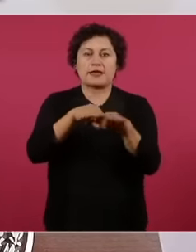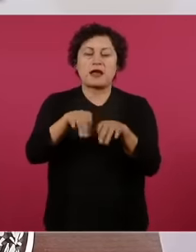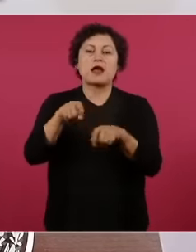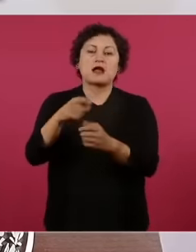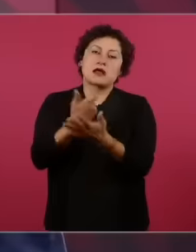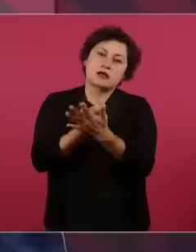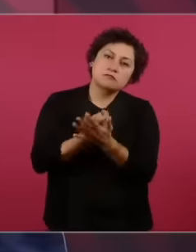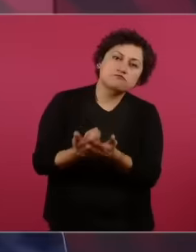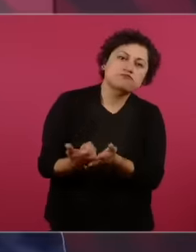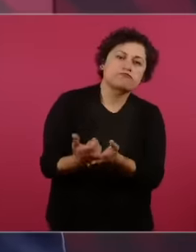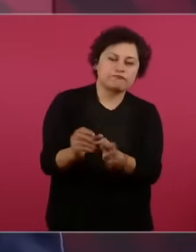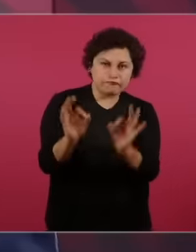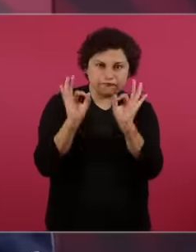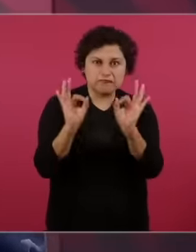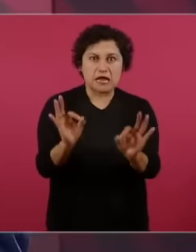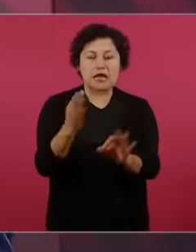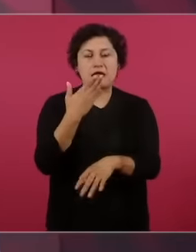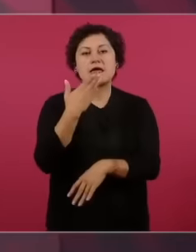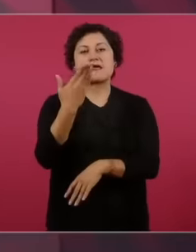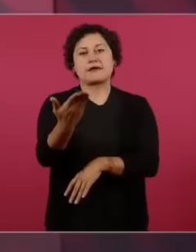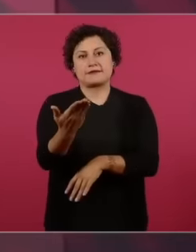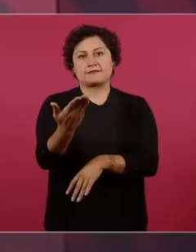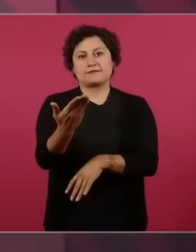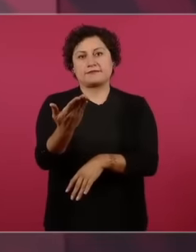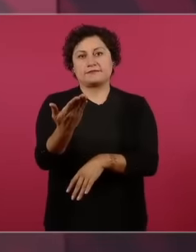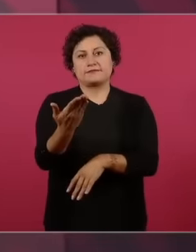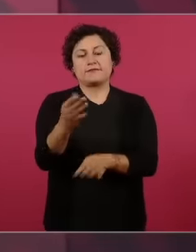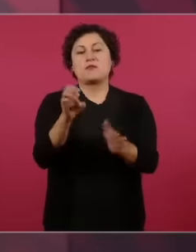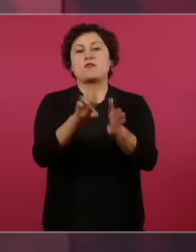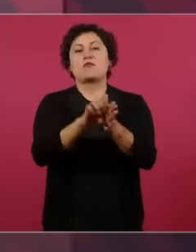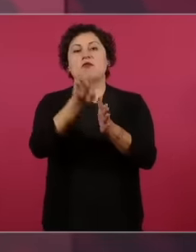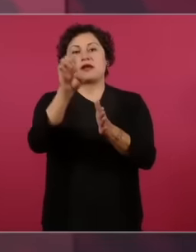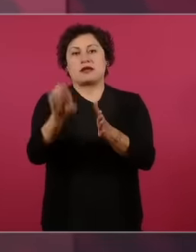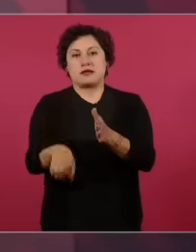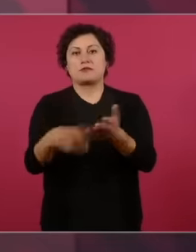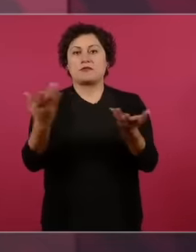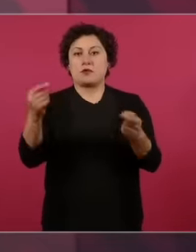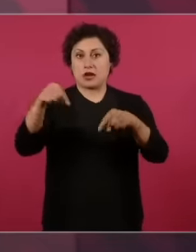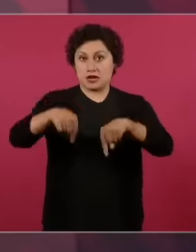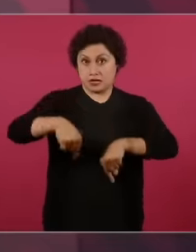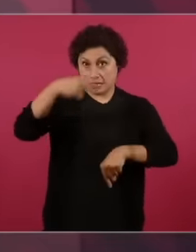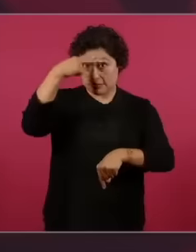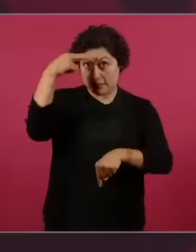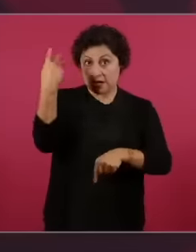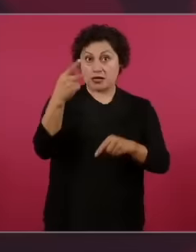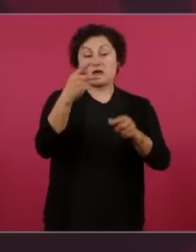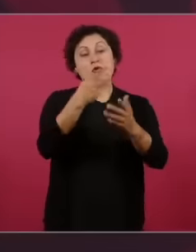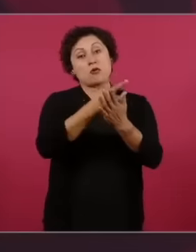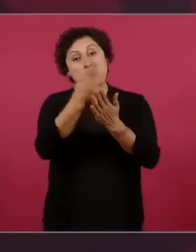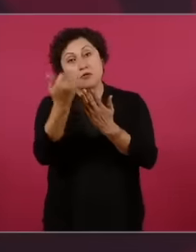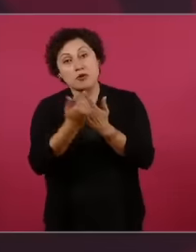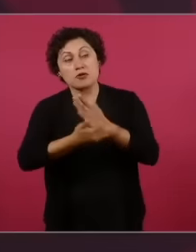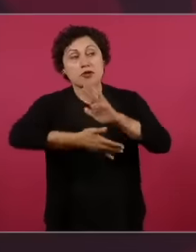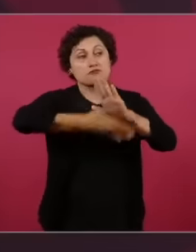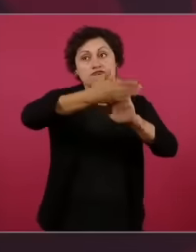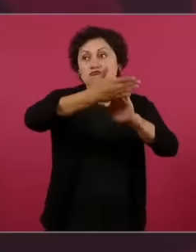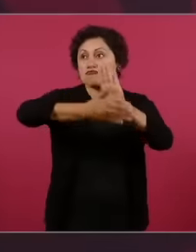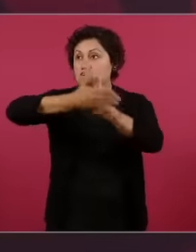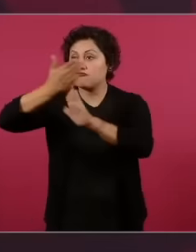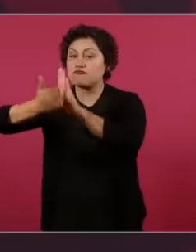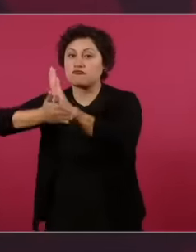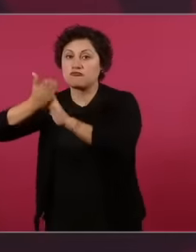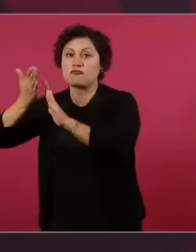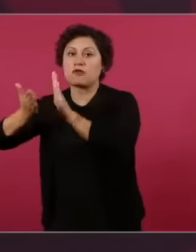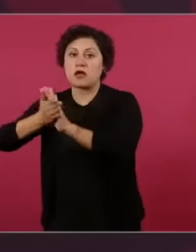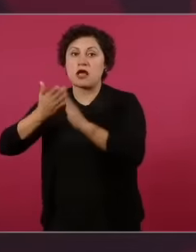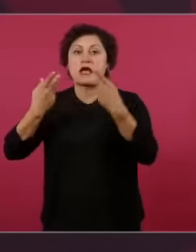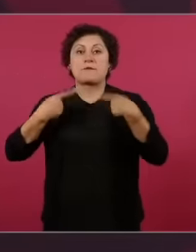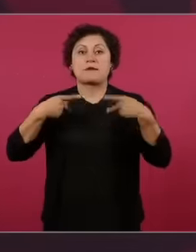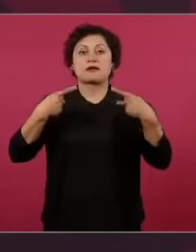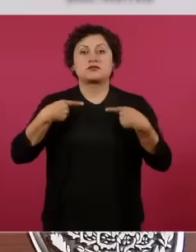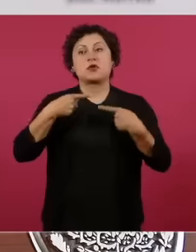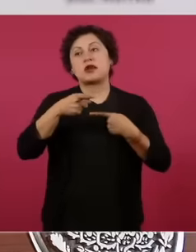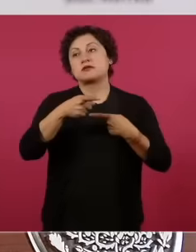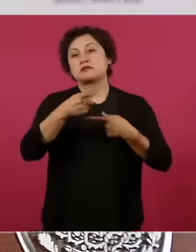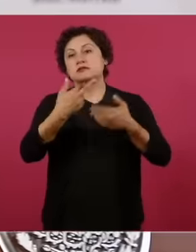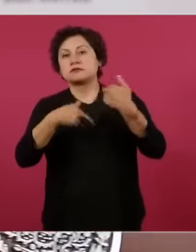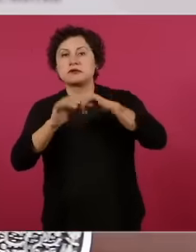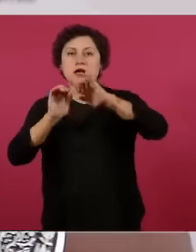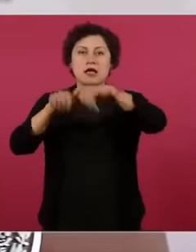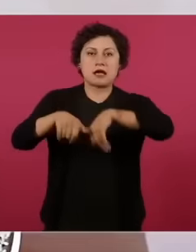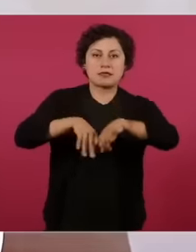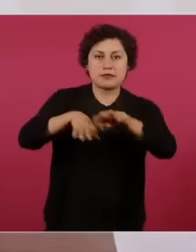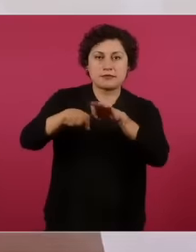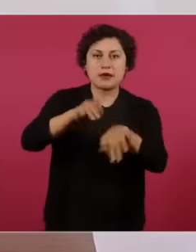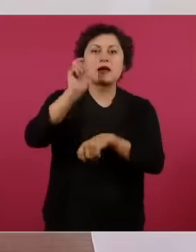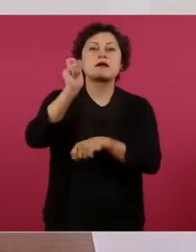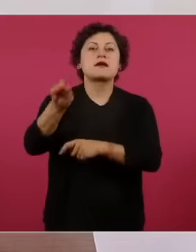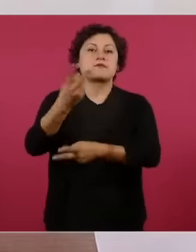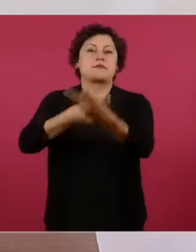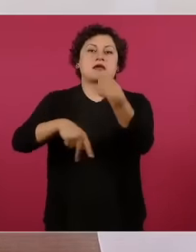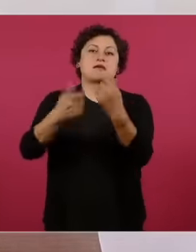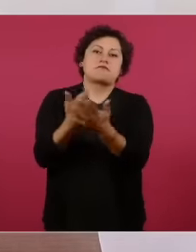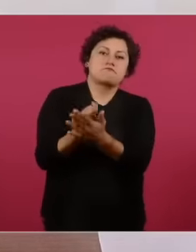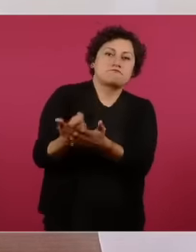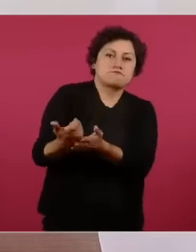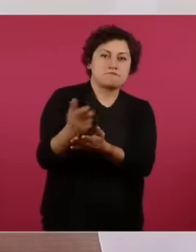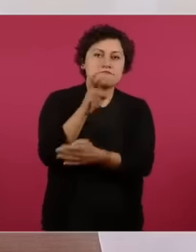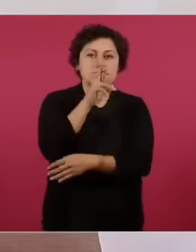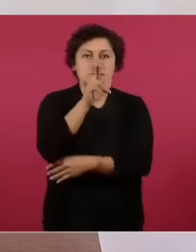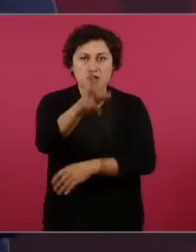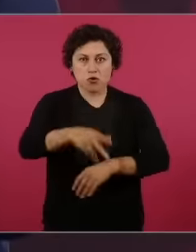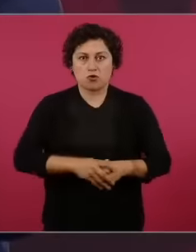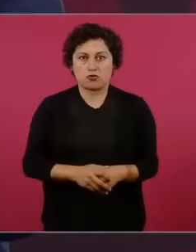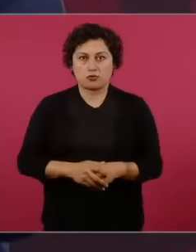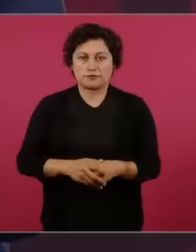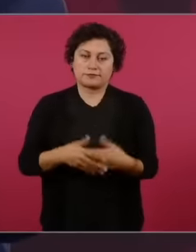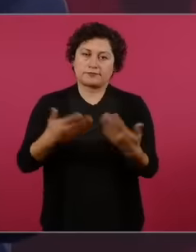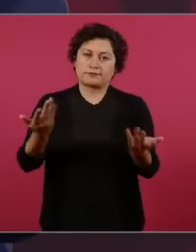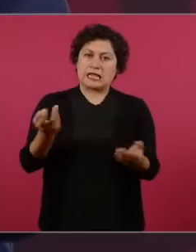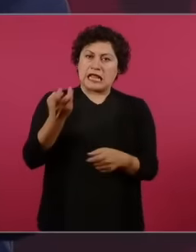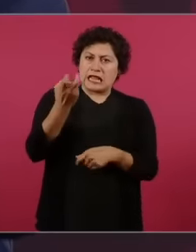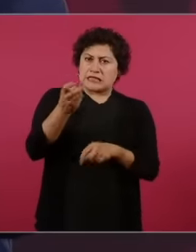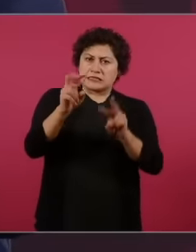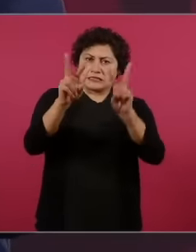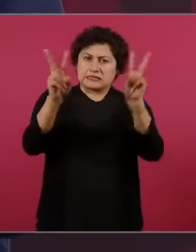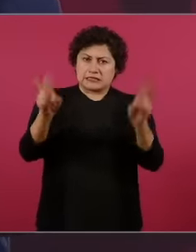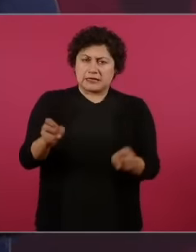a demand for workers, then the salary increases is not a matter that is achieved by decree but